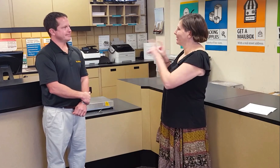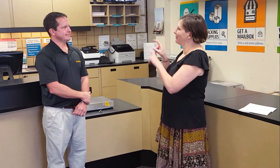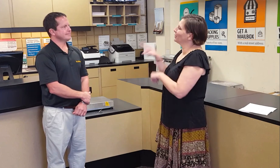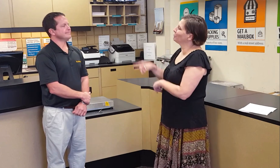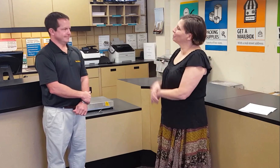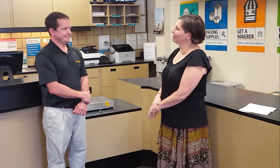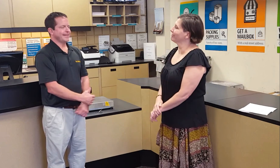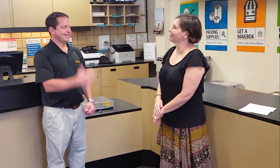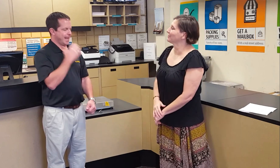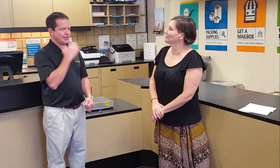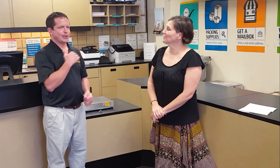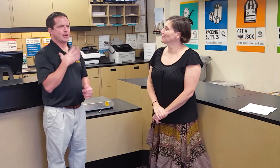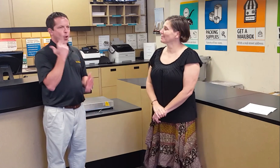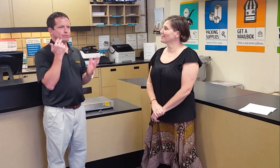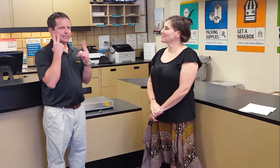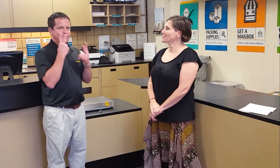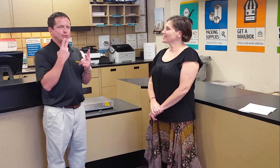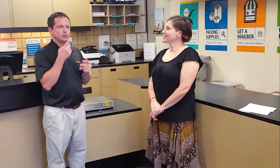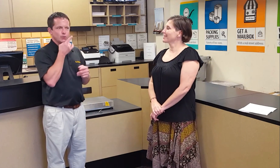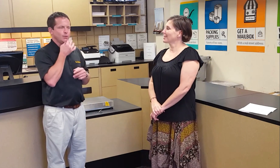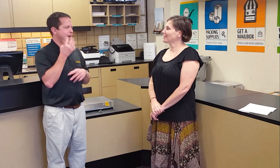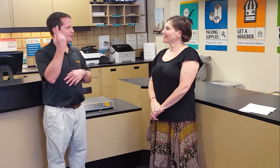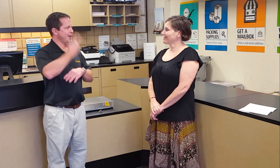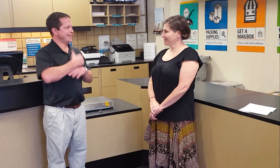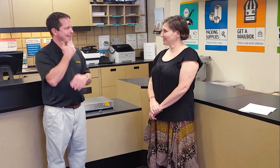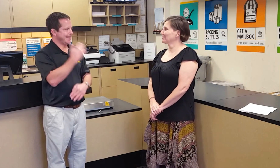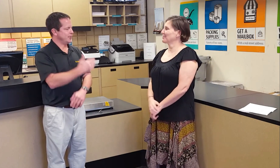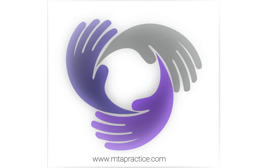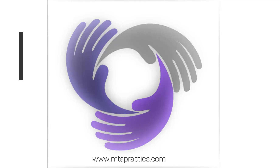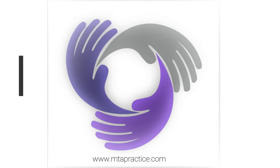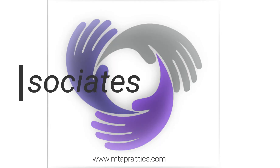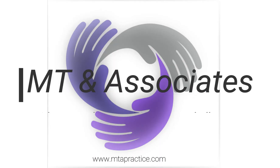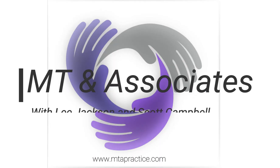Yes, thank you and I hope to see you soon. Have a good day!